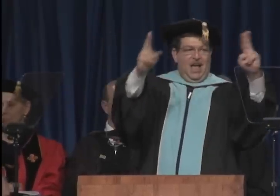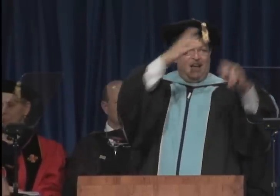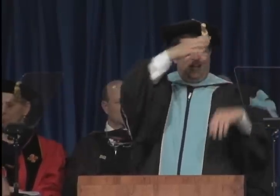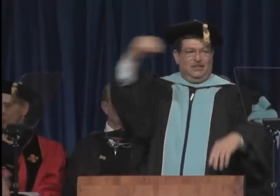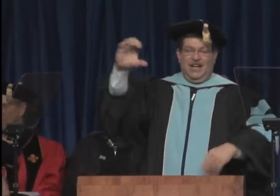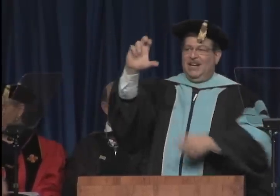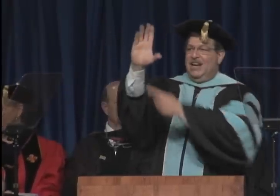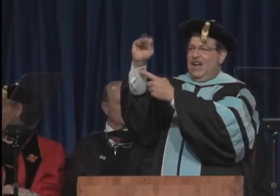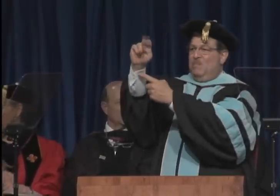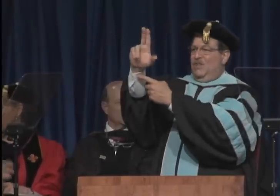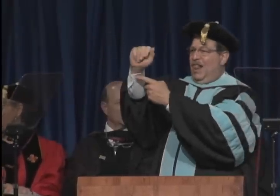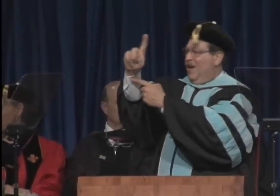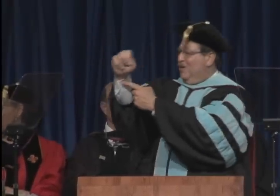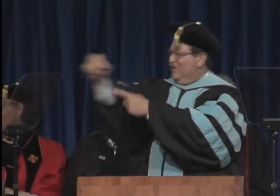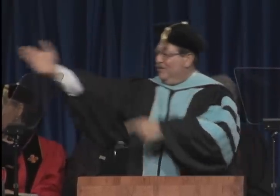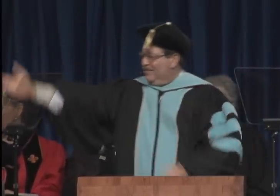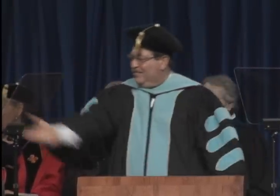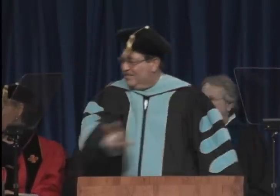Graduating with University Honors, Cum Laude.